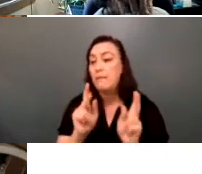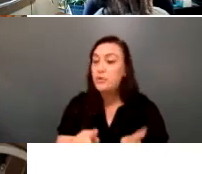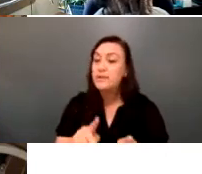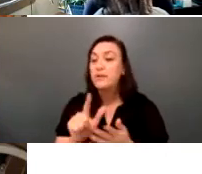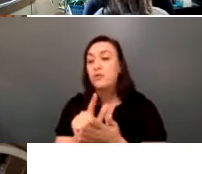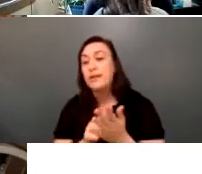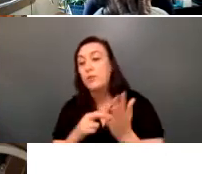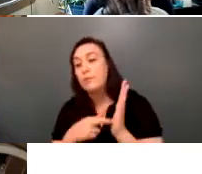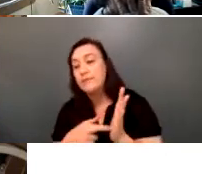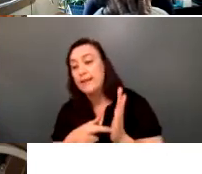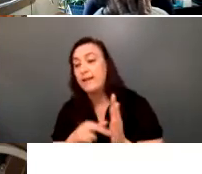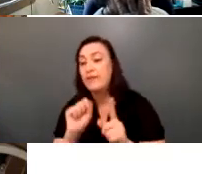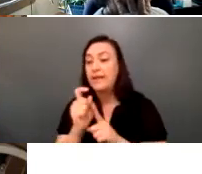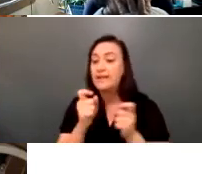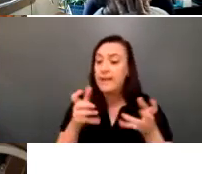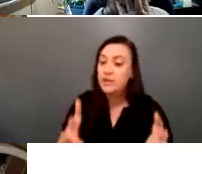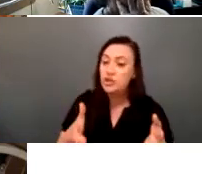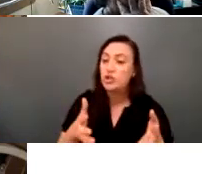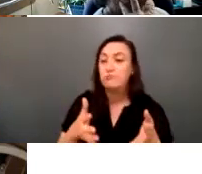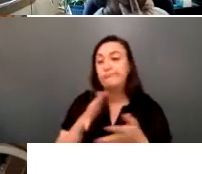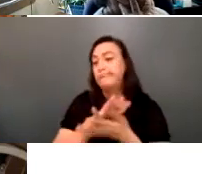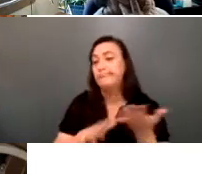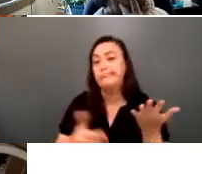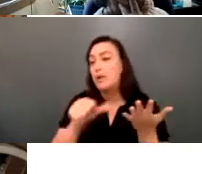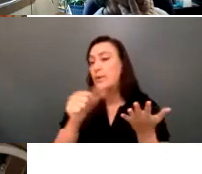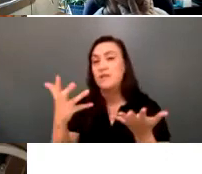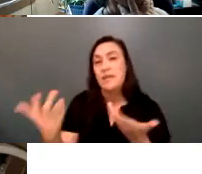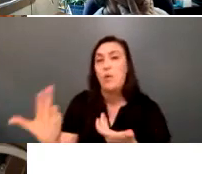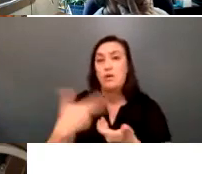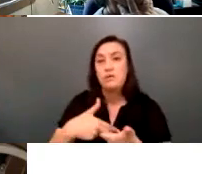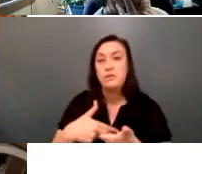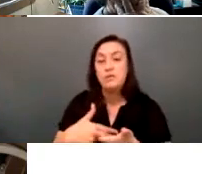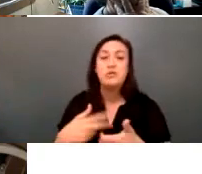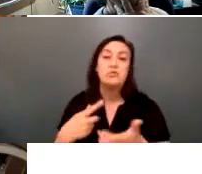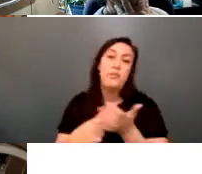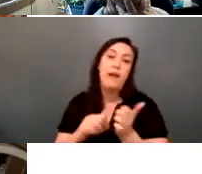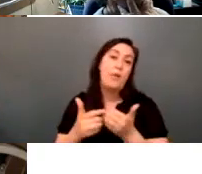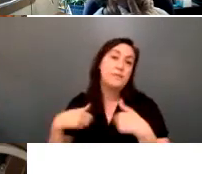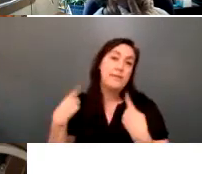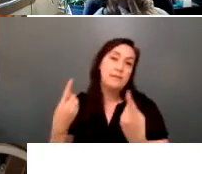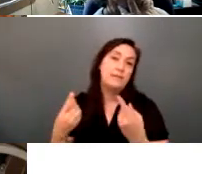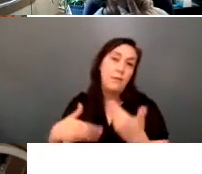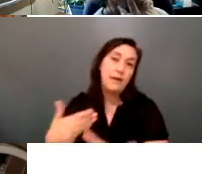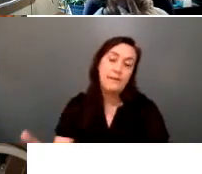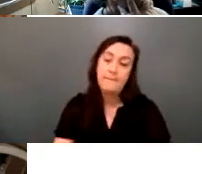their case manager, and anyone else that they want at that meeting to talk about how services are going and then from that point